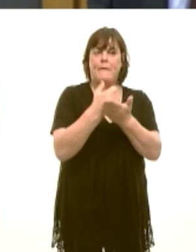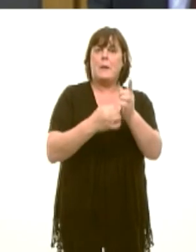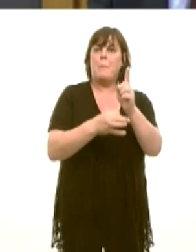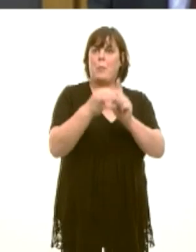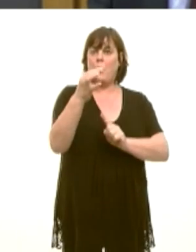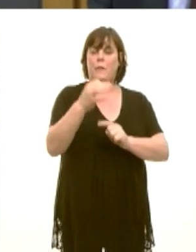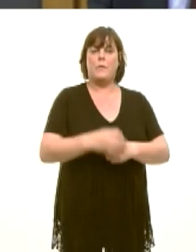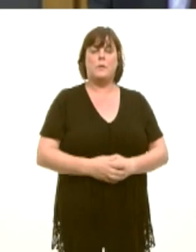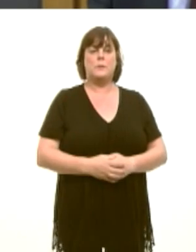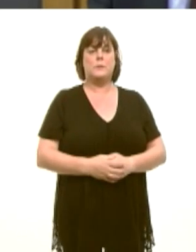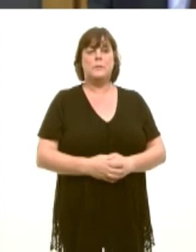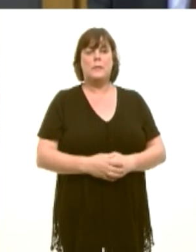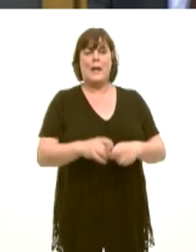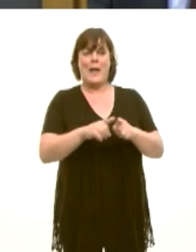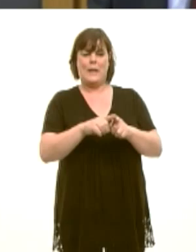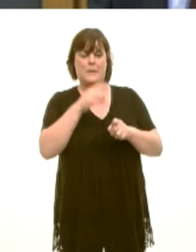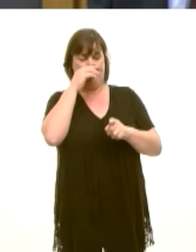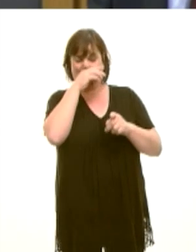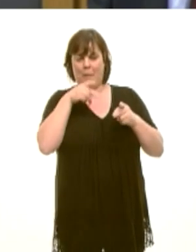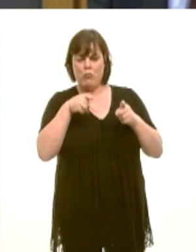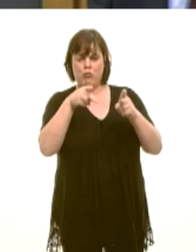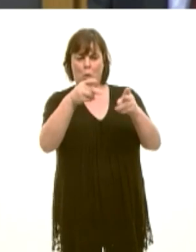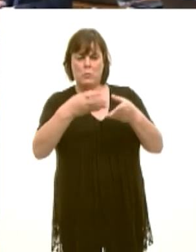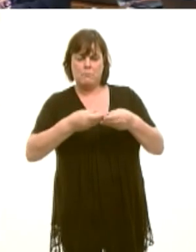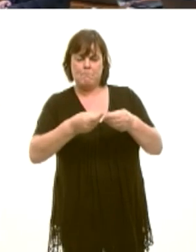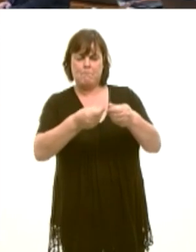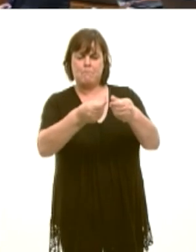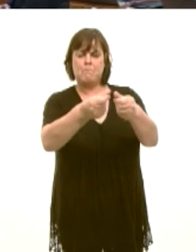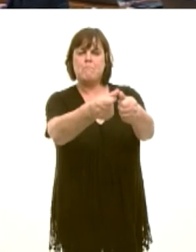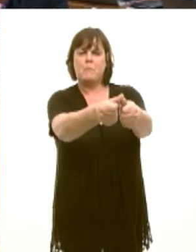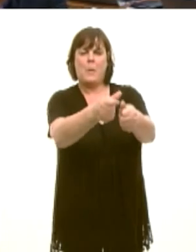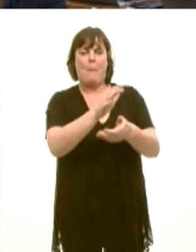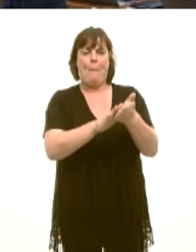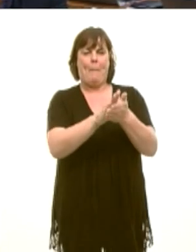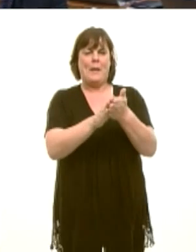its condition in order to reduce the number of accidents that happen there.